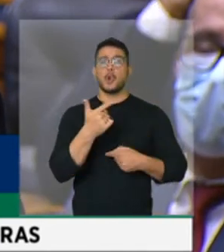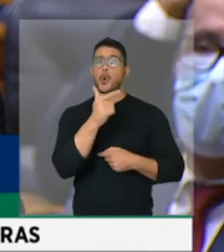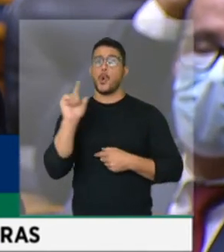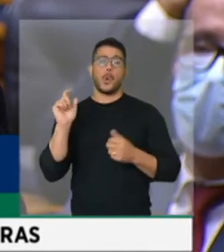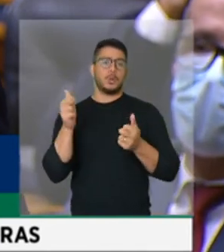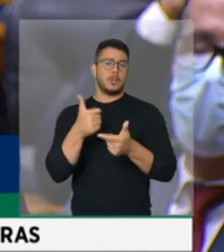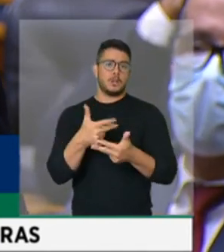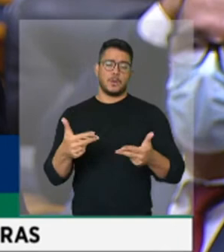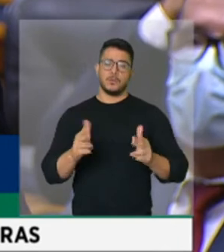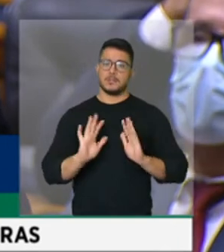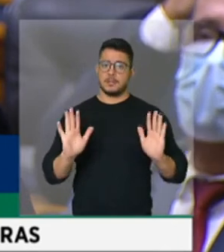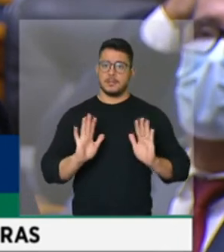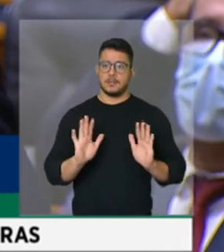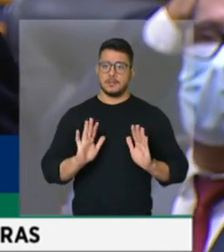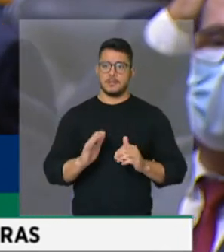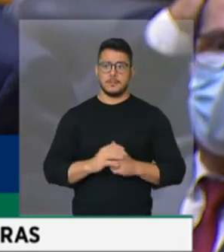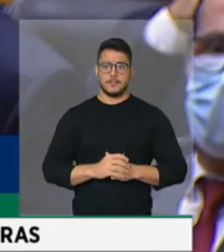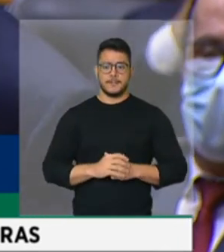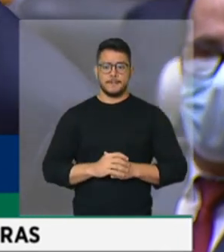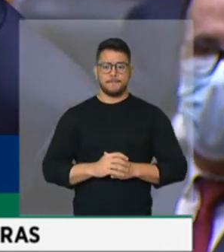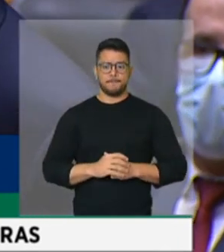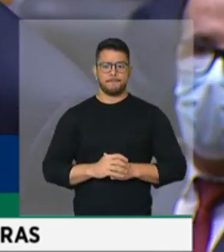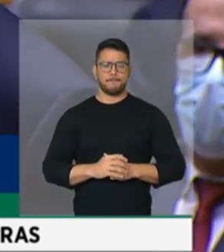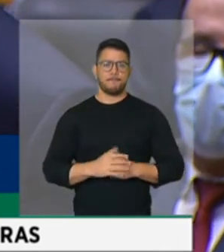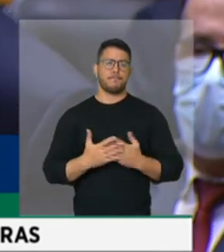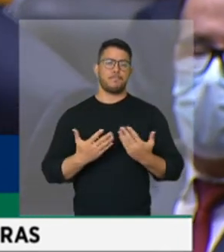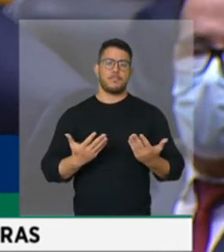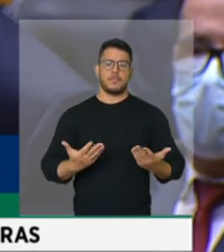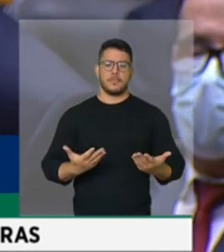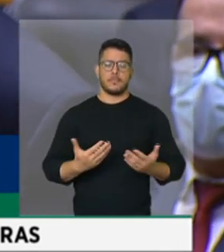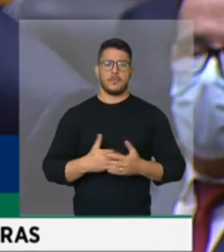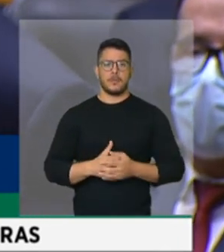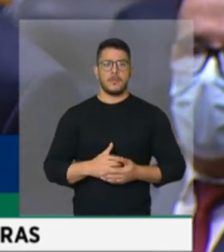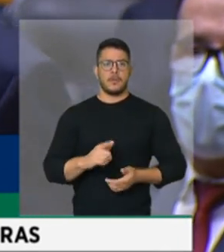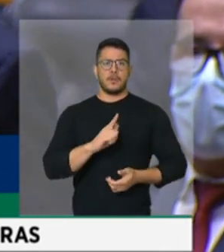E NÃO FOI PRA TRATAR DE MEDIDA PROVISÓRIA 1031. FORAM OS ÚNICOS. FALEI COM O GOVERNADOR WELLINGTON DIAS DO